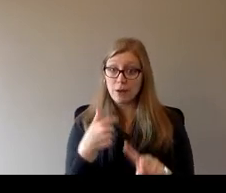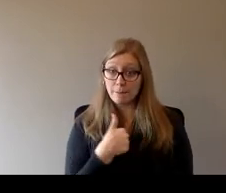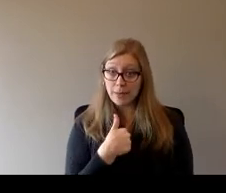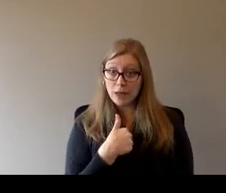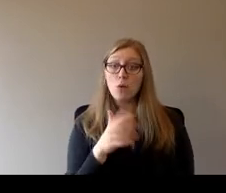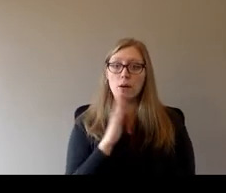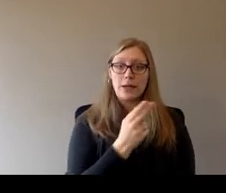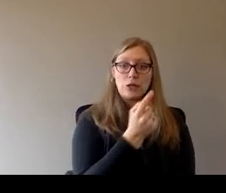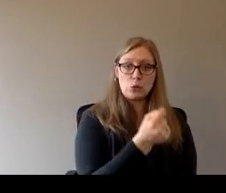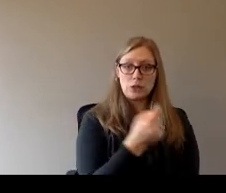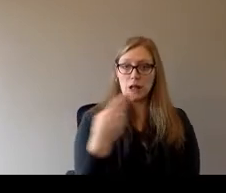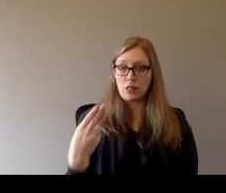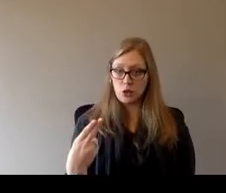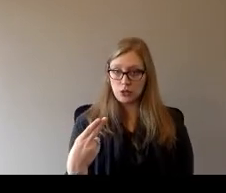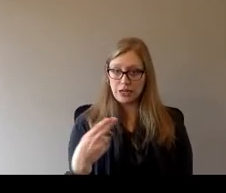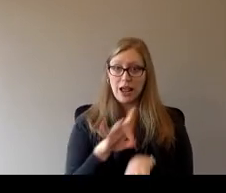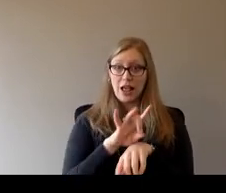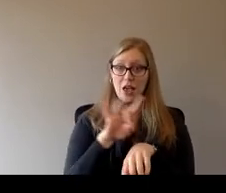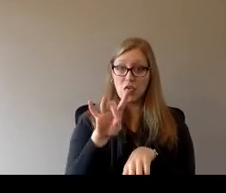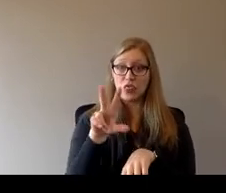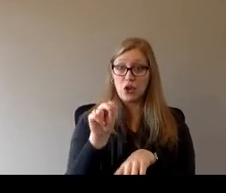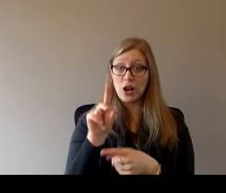from 8:30-3:00 to email me.